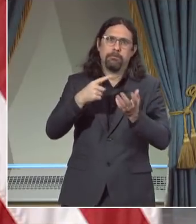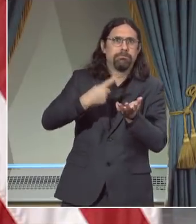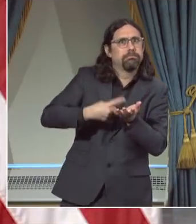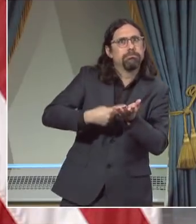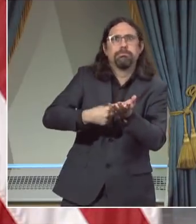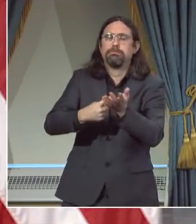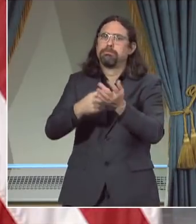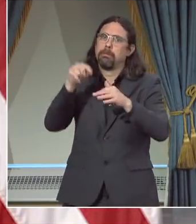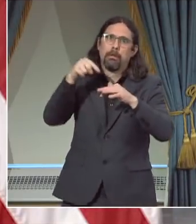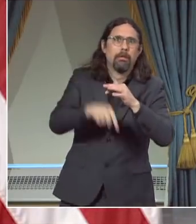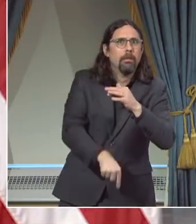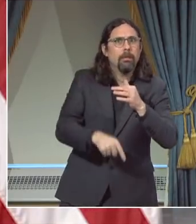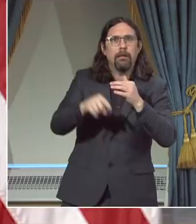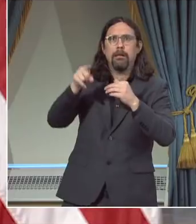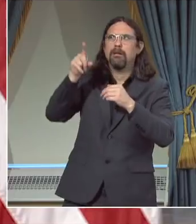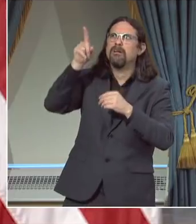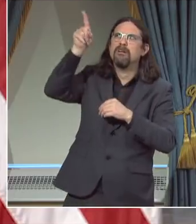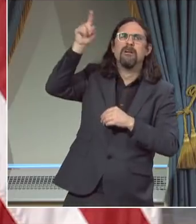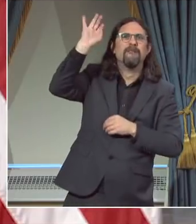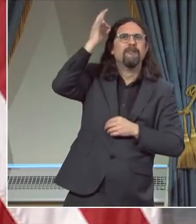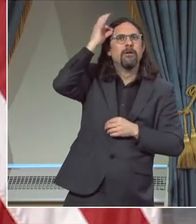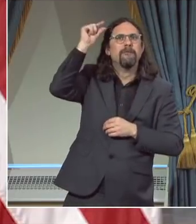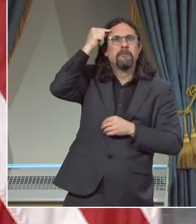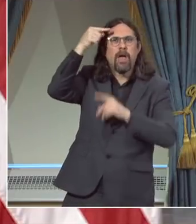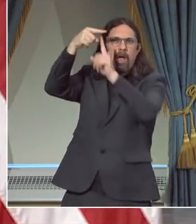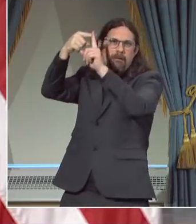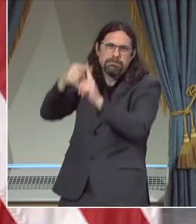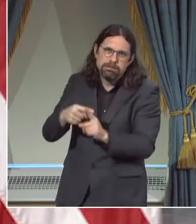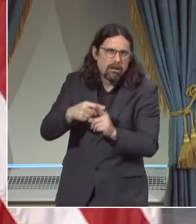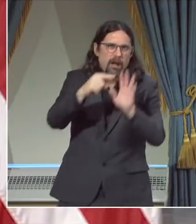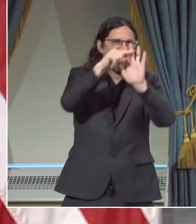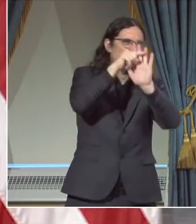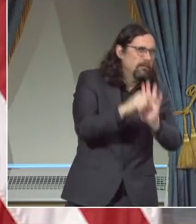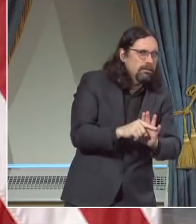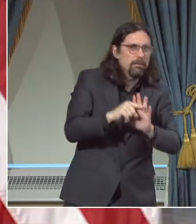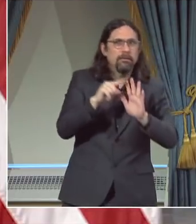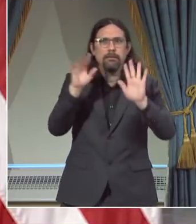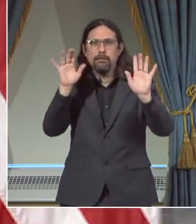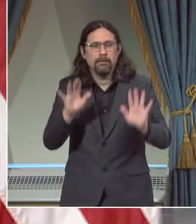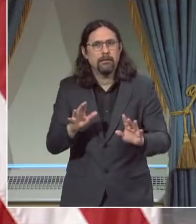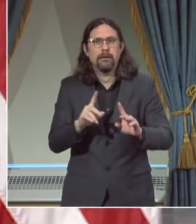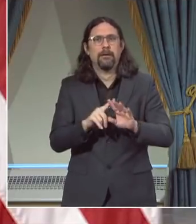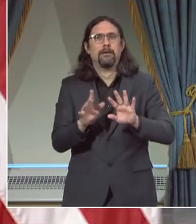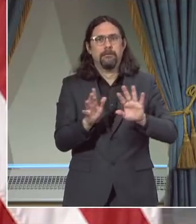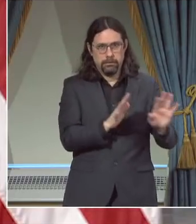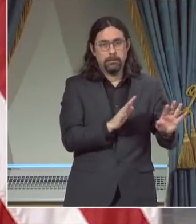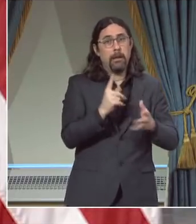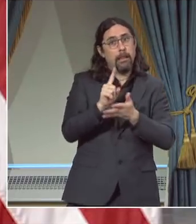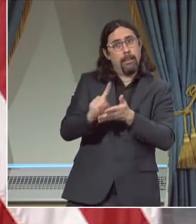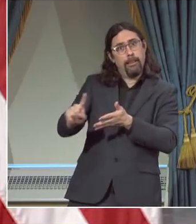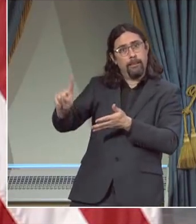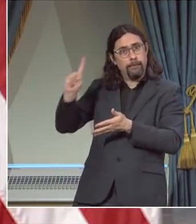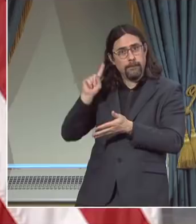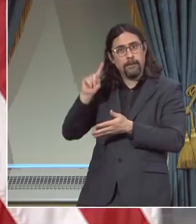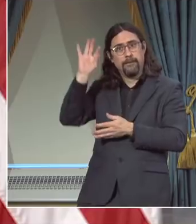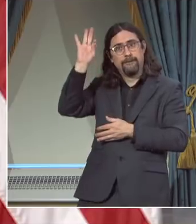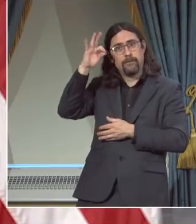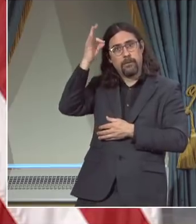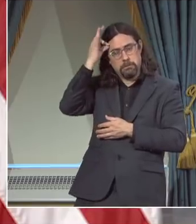GOVERNMENT HAS AND HASN'T DONE OVER THE LAST TWO MONTHS, BUT IN THE LAST WEEKE W HAVE SEEN REAL SUPPORT. ANID NTWA T OS E IT AGAIN WITH THE